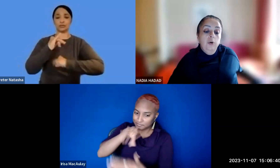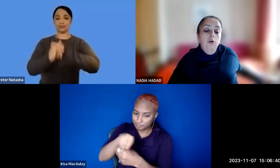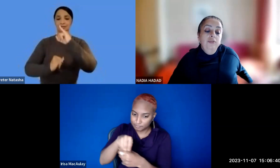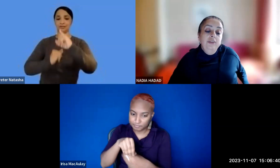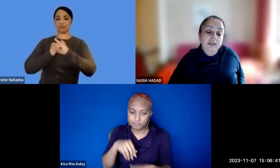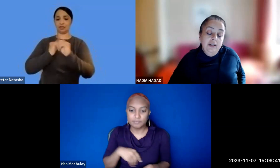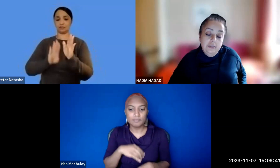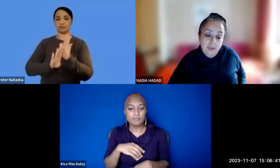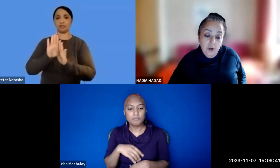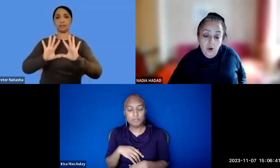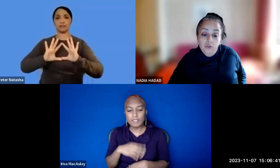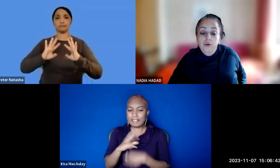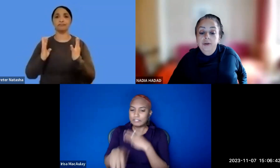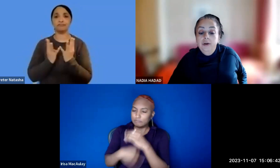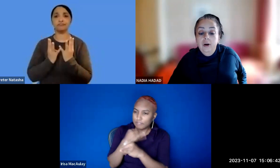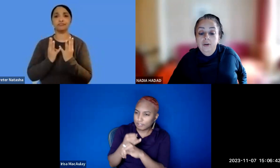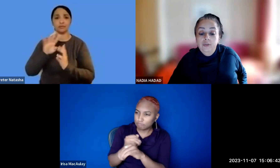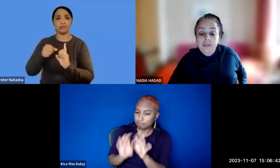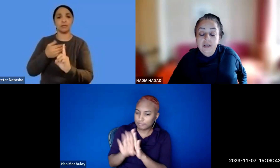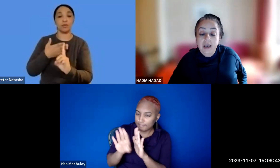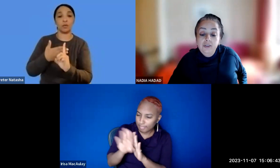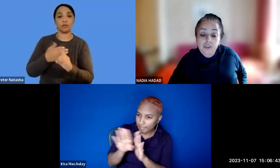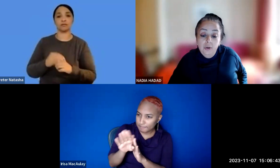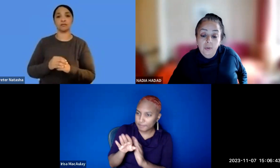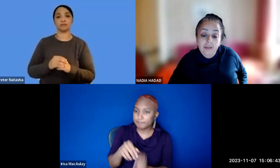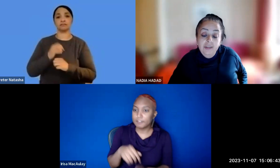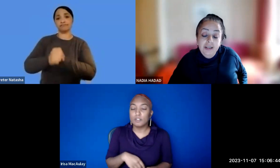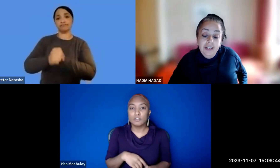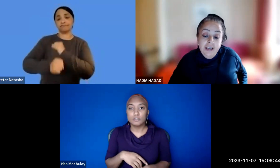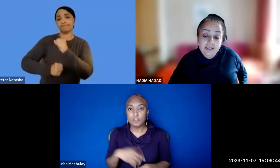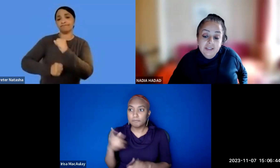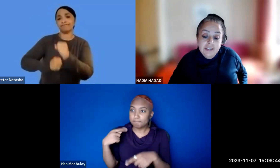Over the years, donor countries, NGOs and delegations